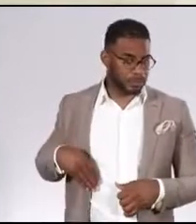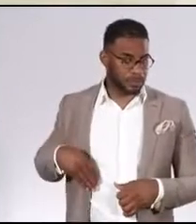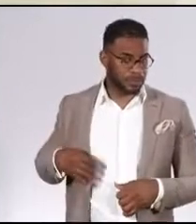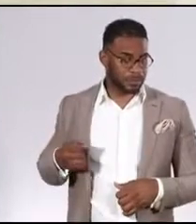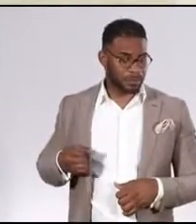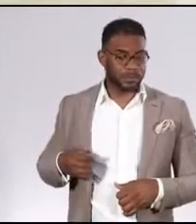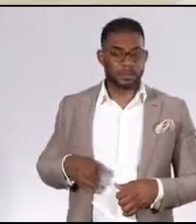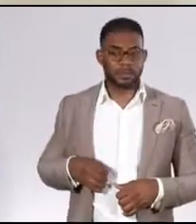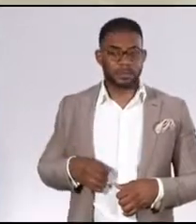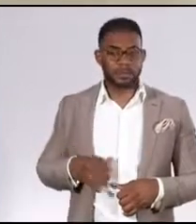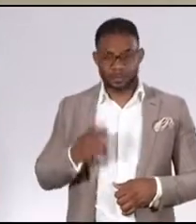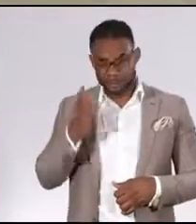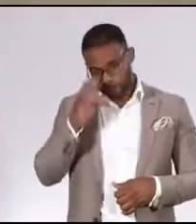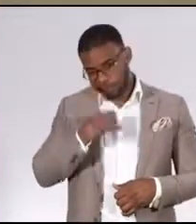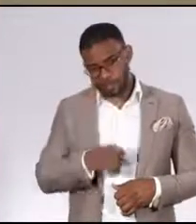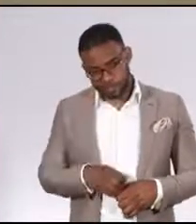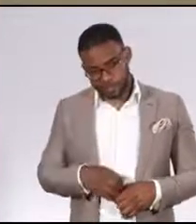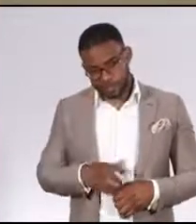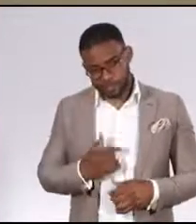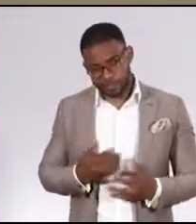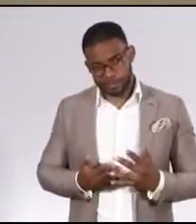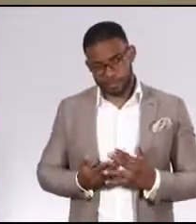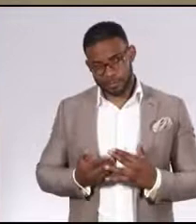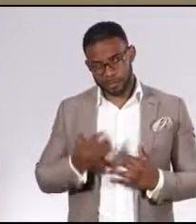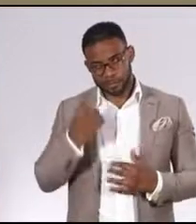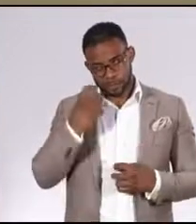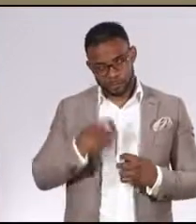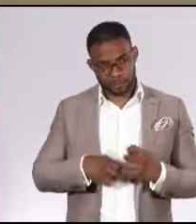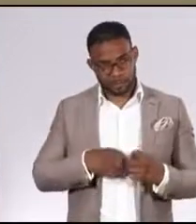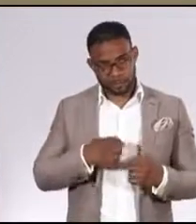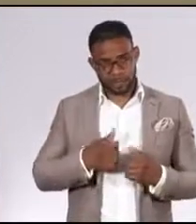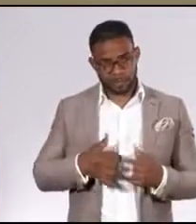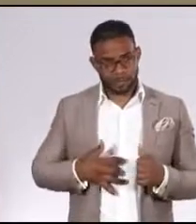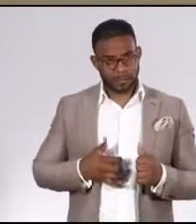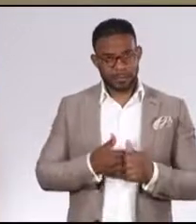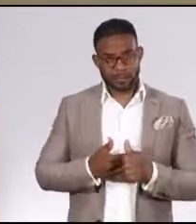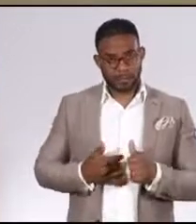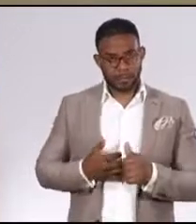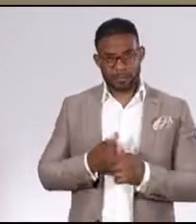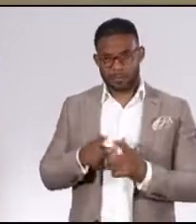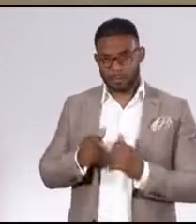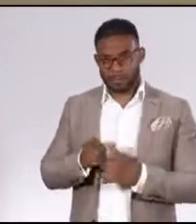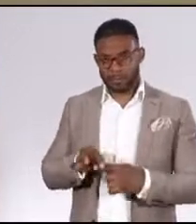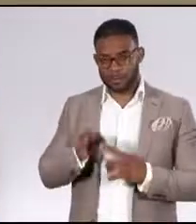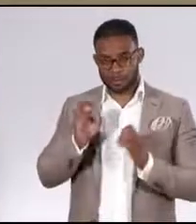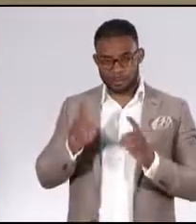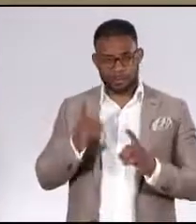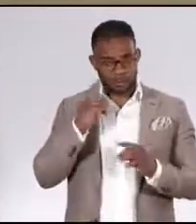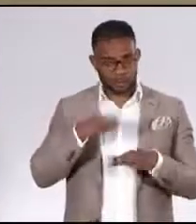As you can guess, I went through a difficult stretch to catch up, starting with special education, for children with hearing loss.